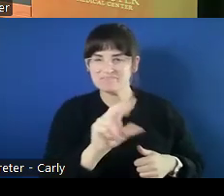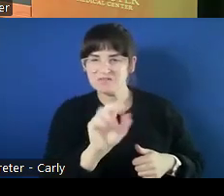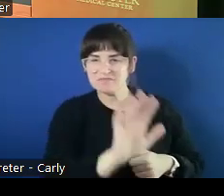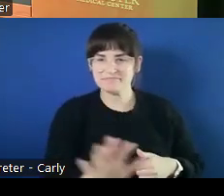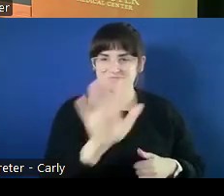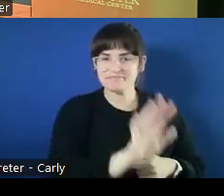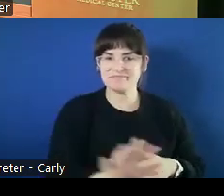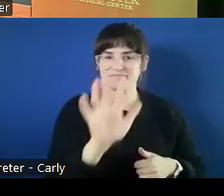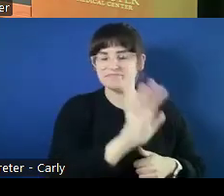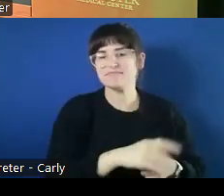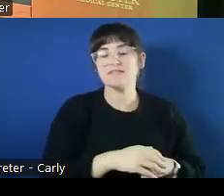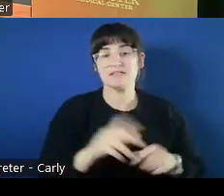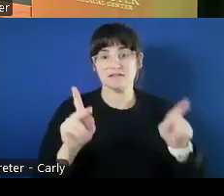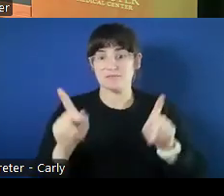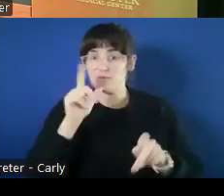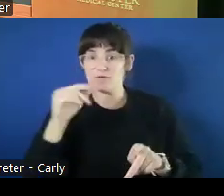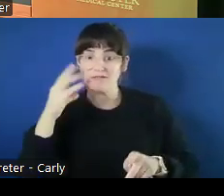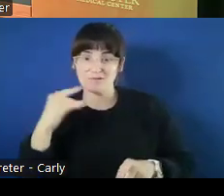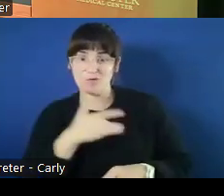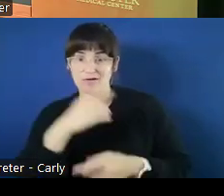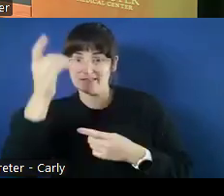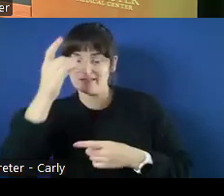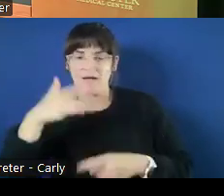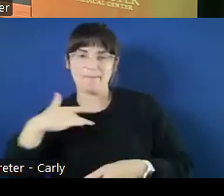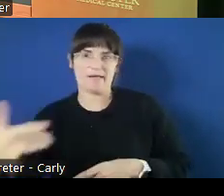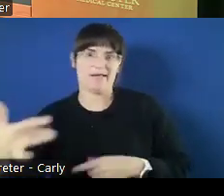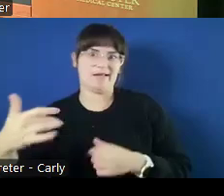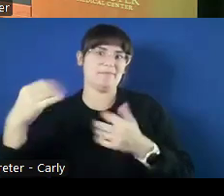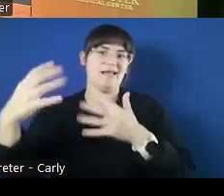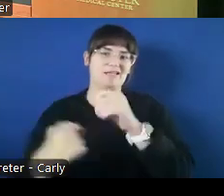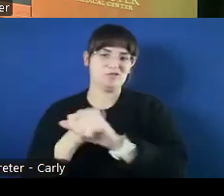and most of the folks with heart disease are you know several decades down the line so if